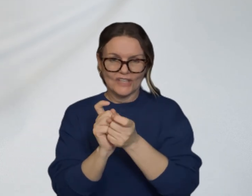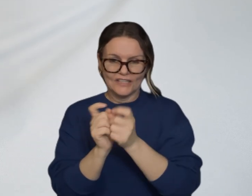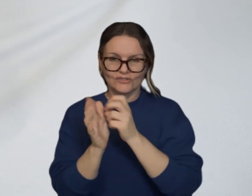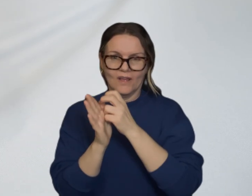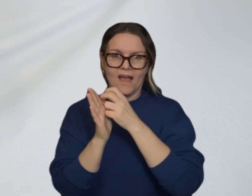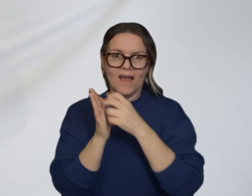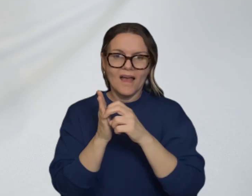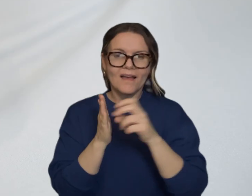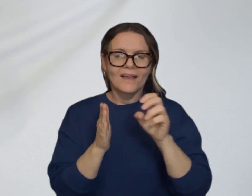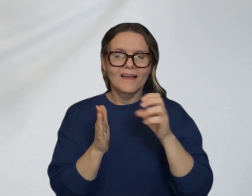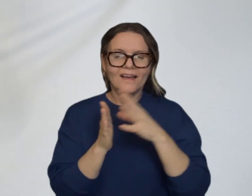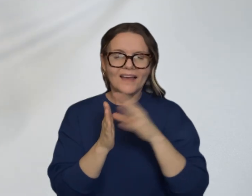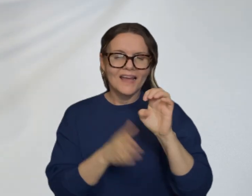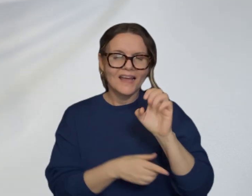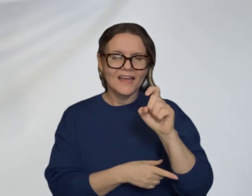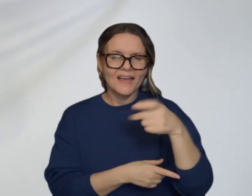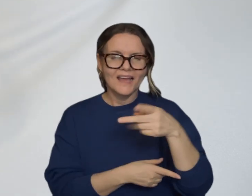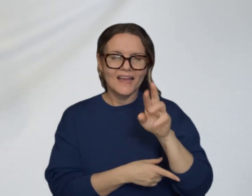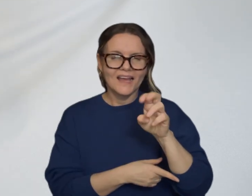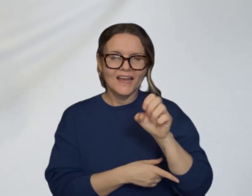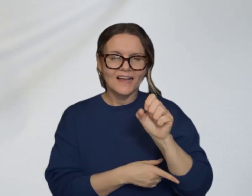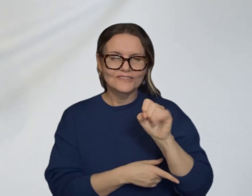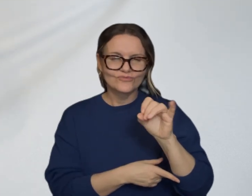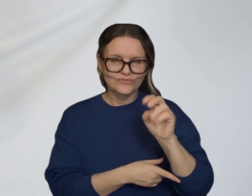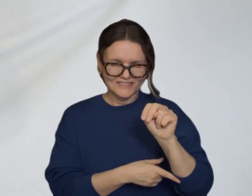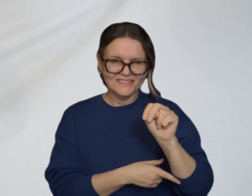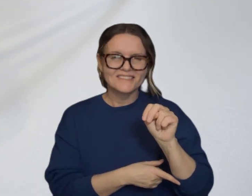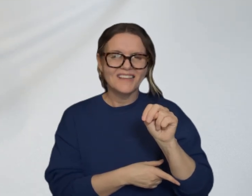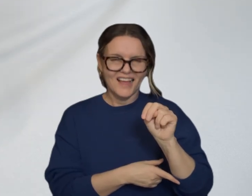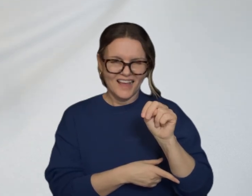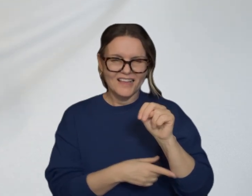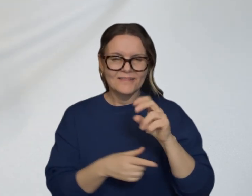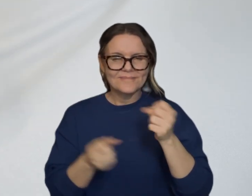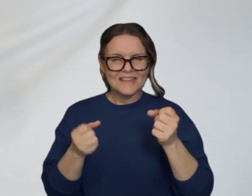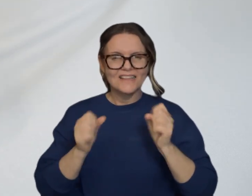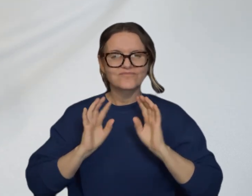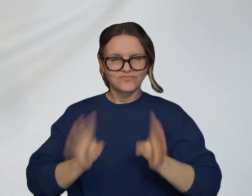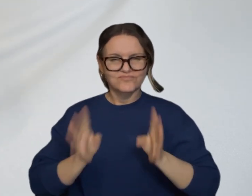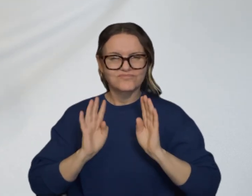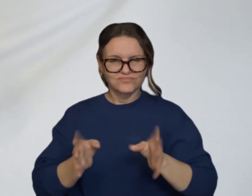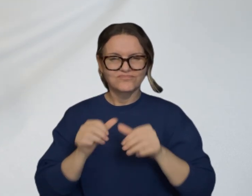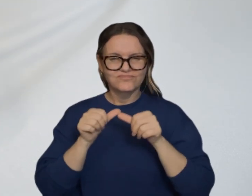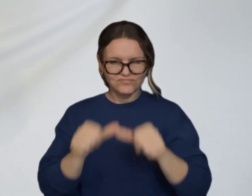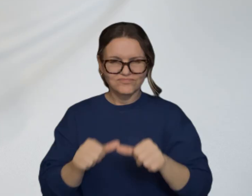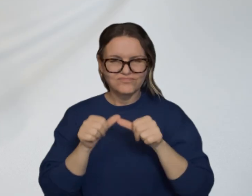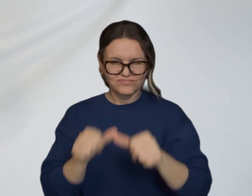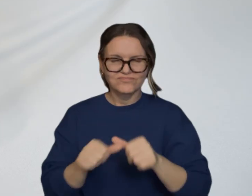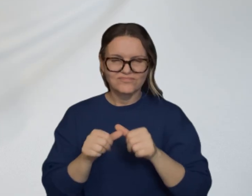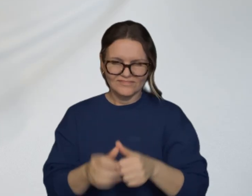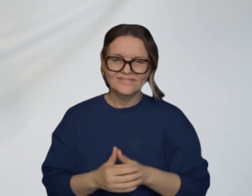and the only thing you do here is change your section strength again now before we had 1 to 5